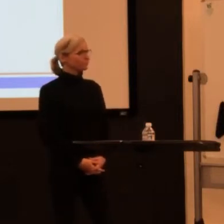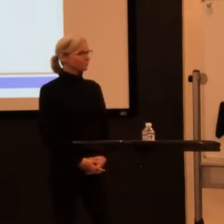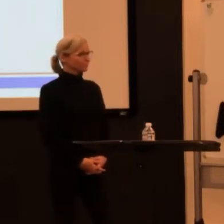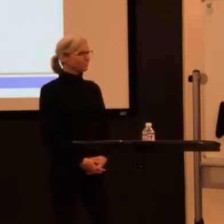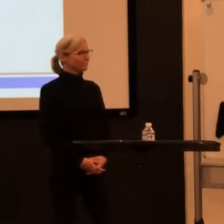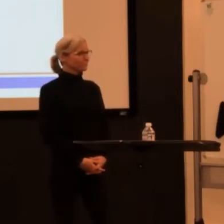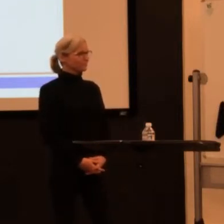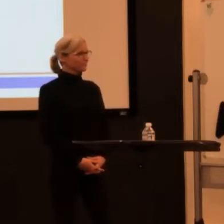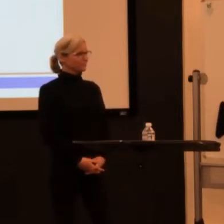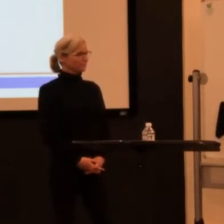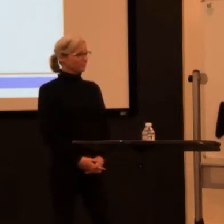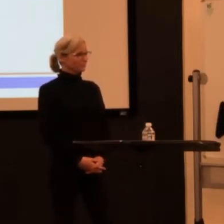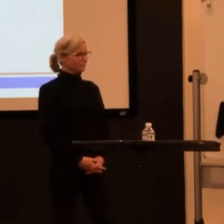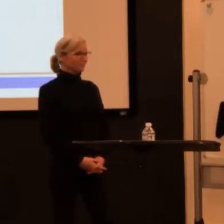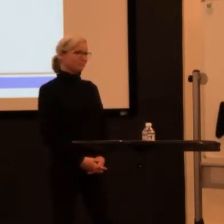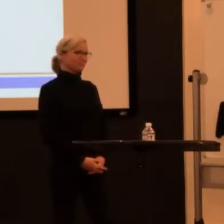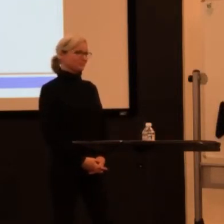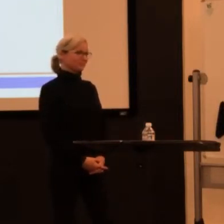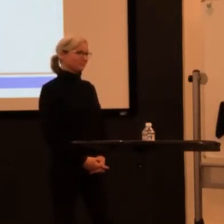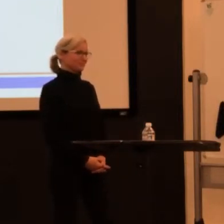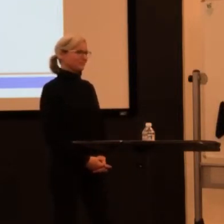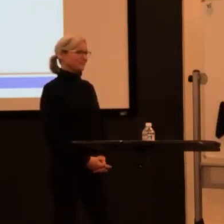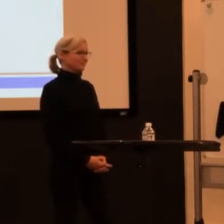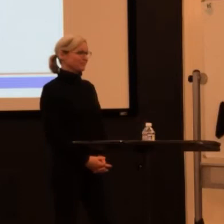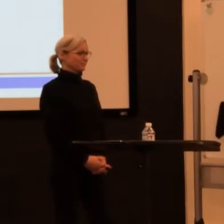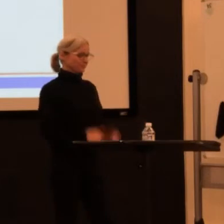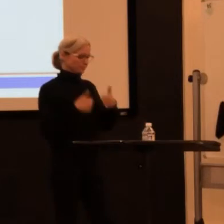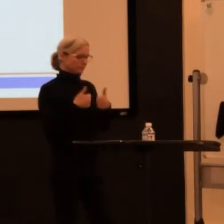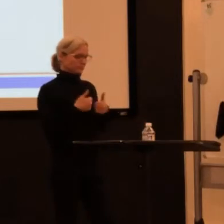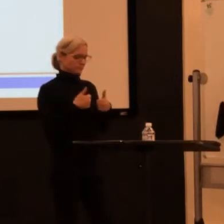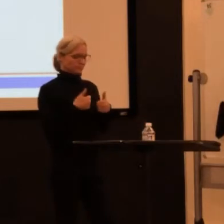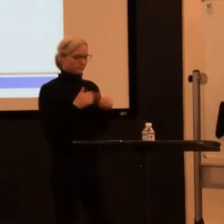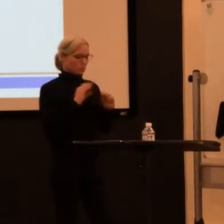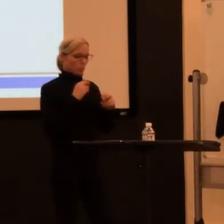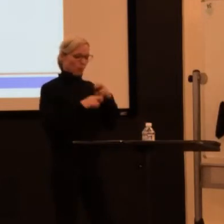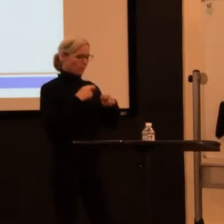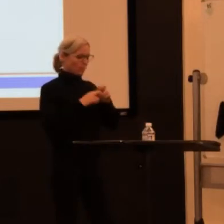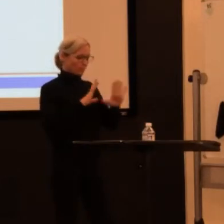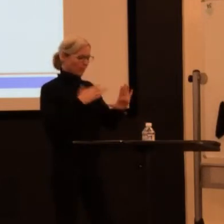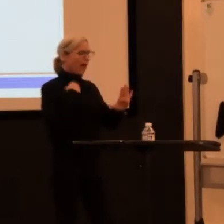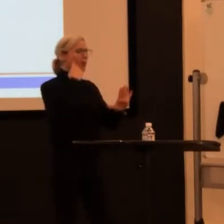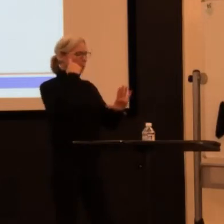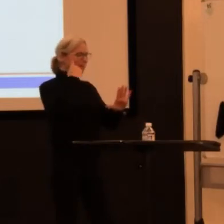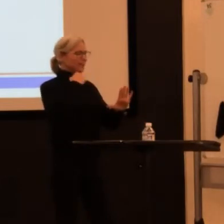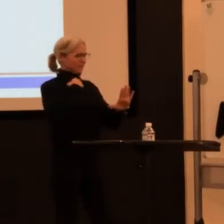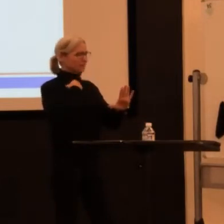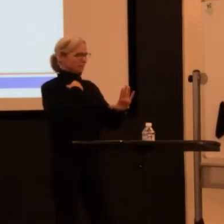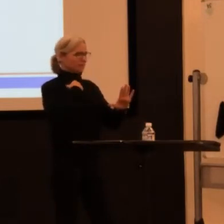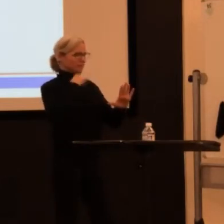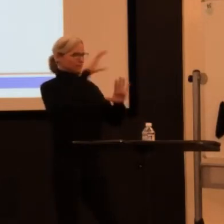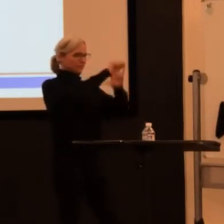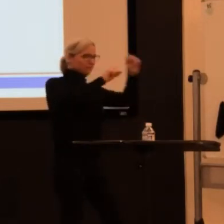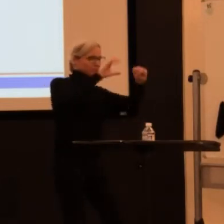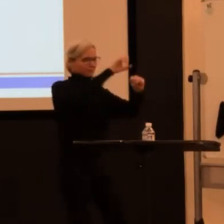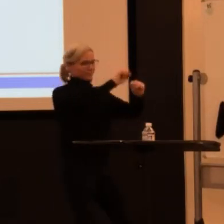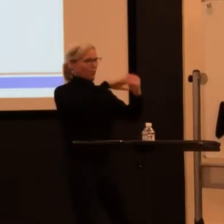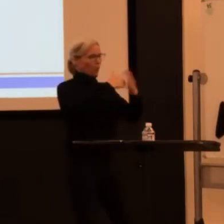And my apologies for the long question. Okay, no problem, I think I was able to keep track of the different parts of it.